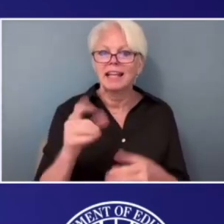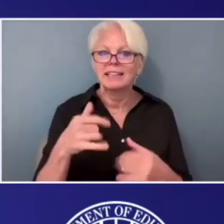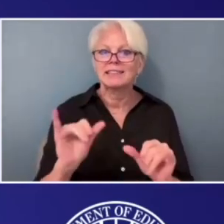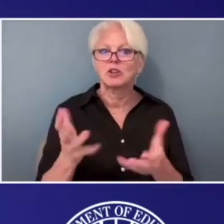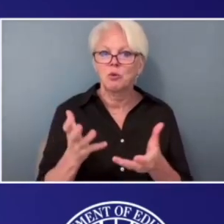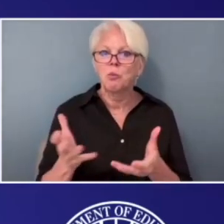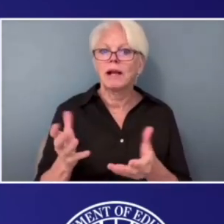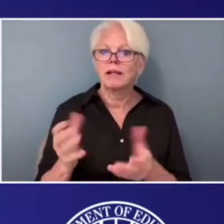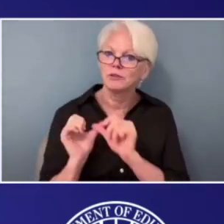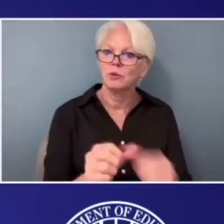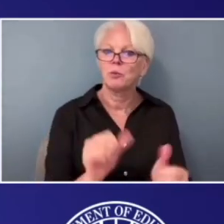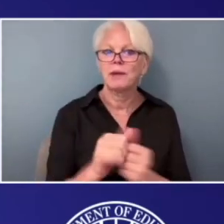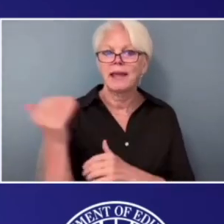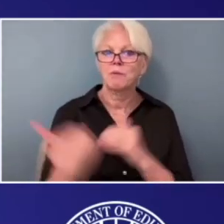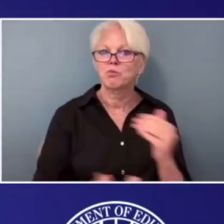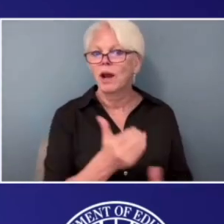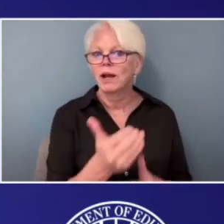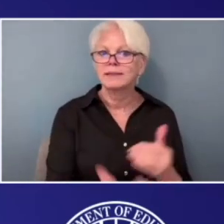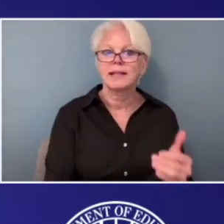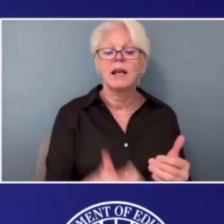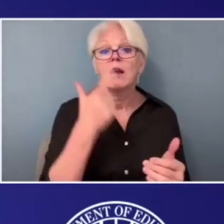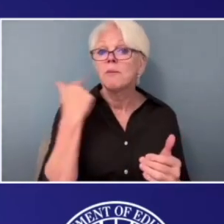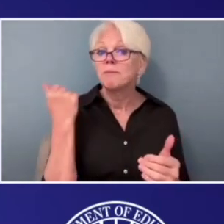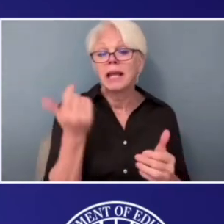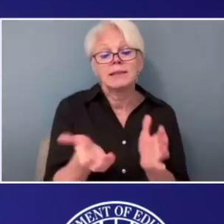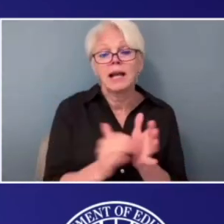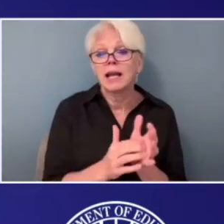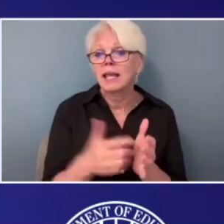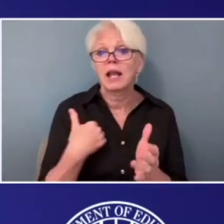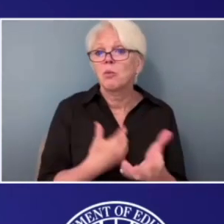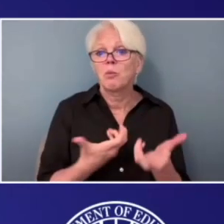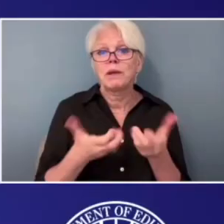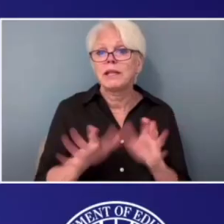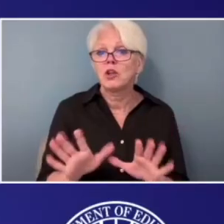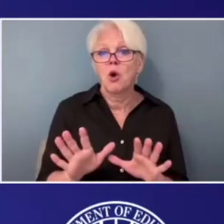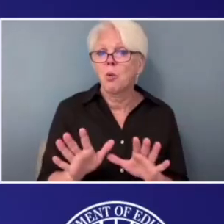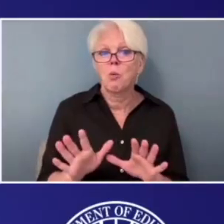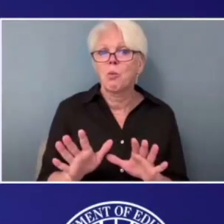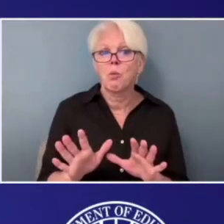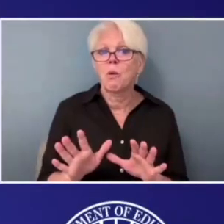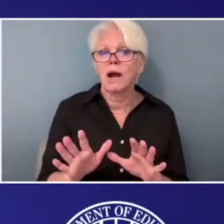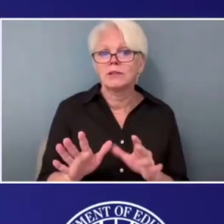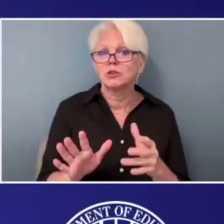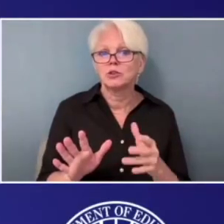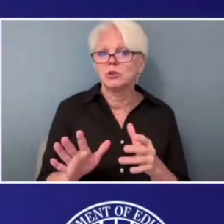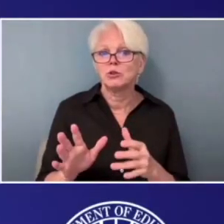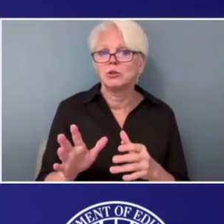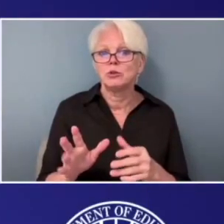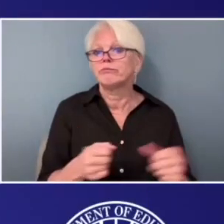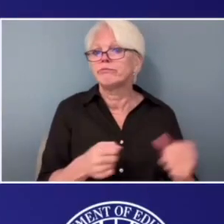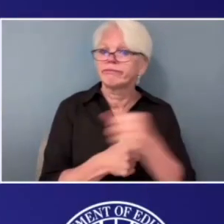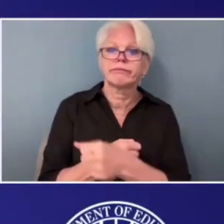that process because again, we don't want to preempt Congress here, and it is some careful analysis that needs to be worked out.